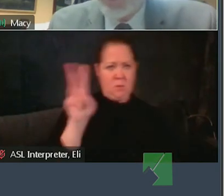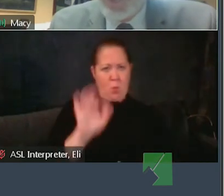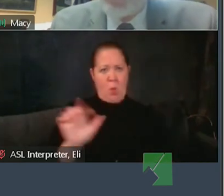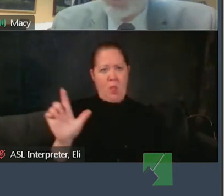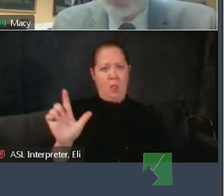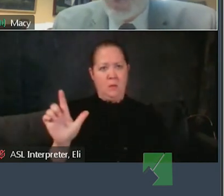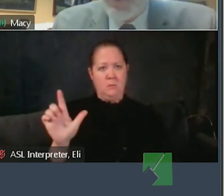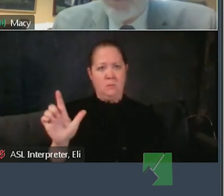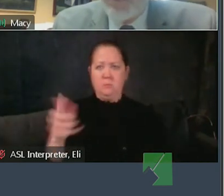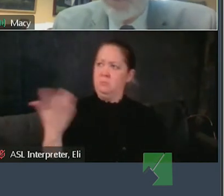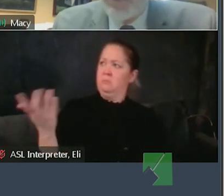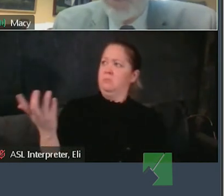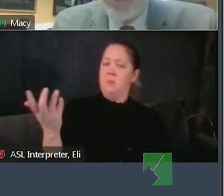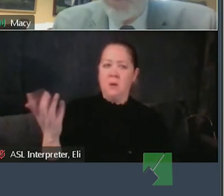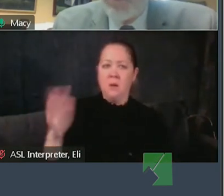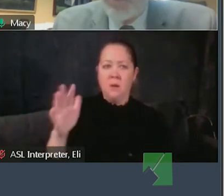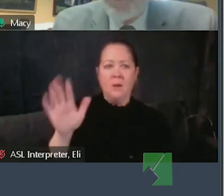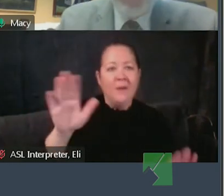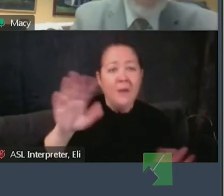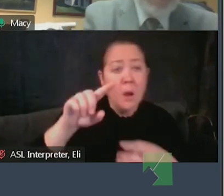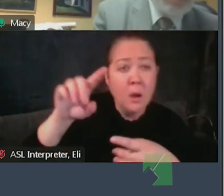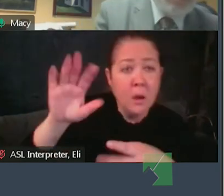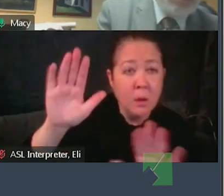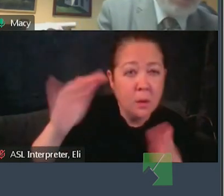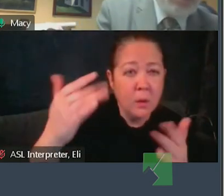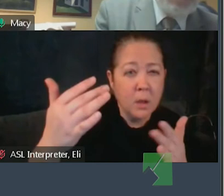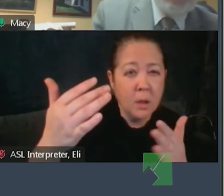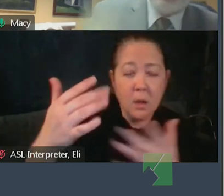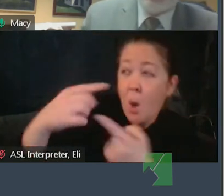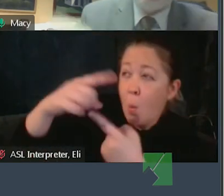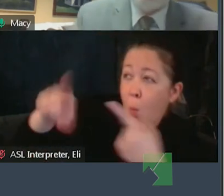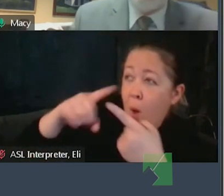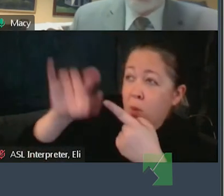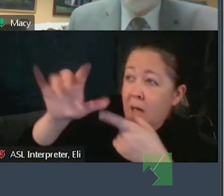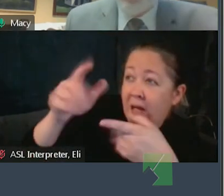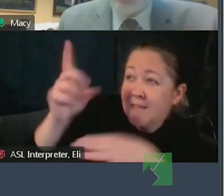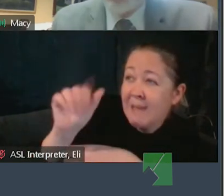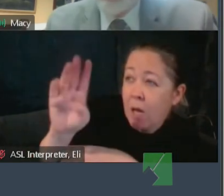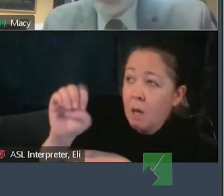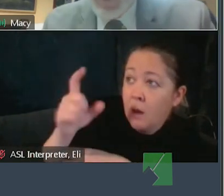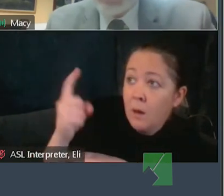Mr. Nelson, when was that? Tell me again, the date of that. How recently? Approximately. The exact date.